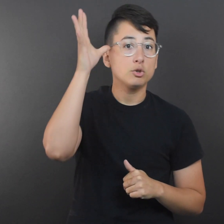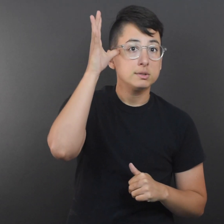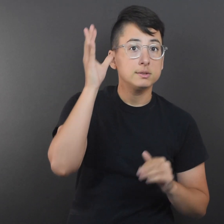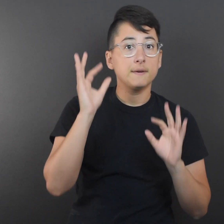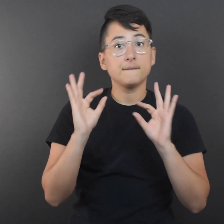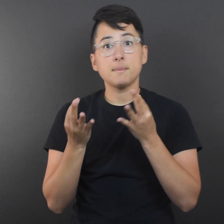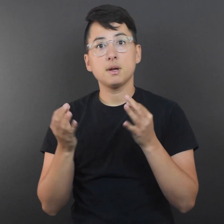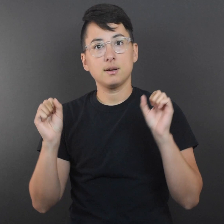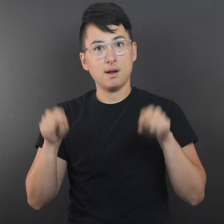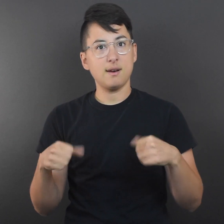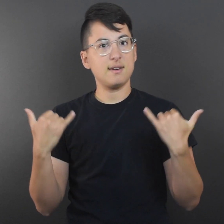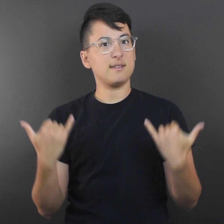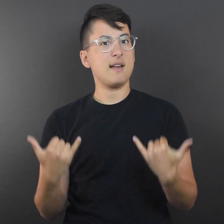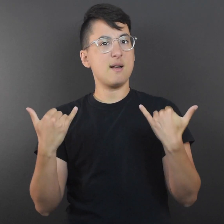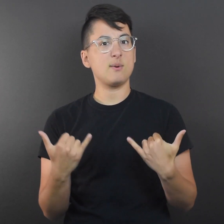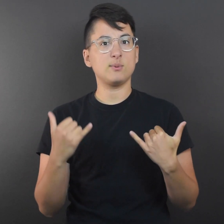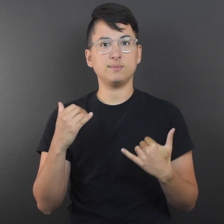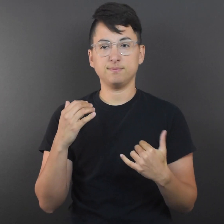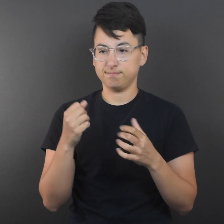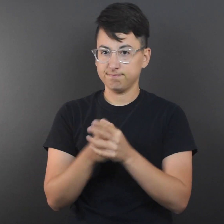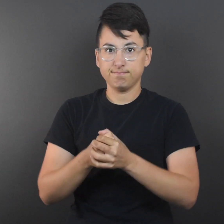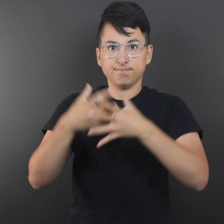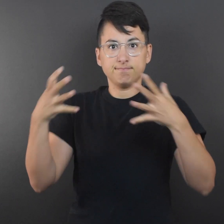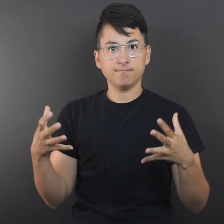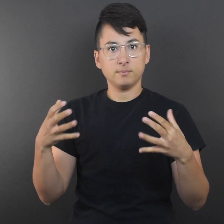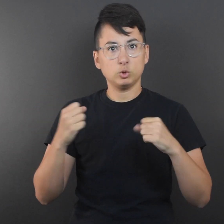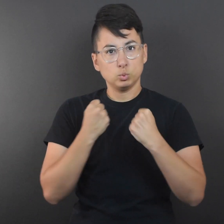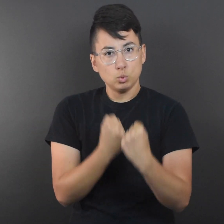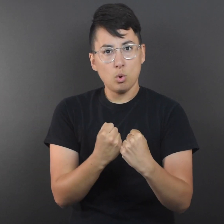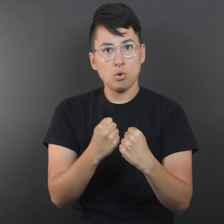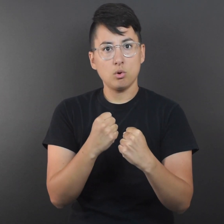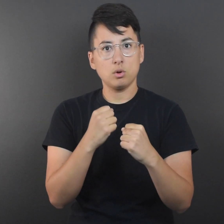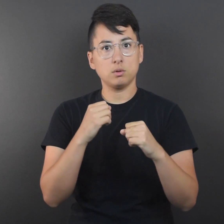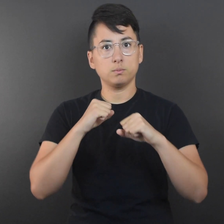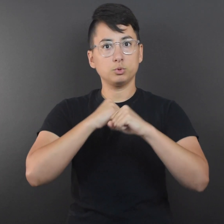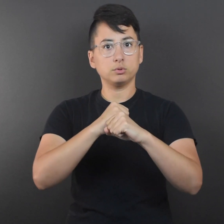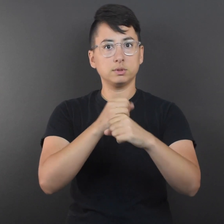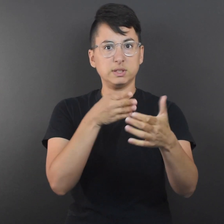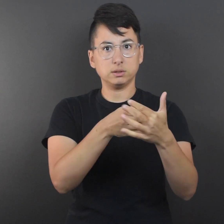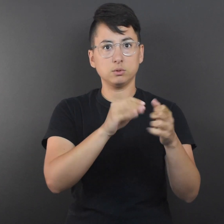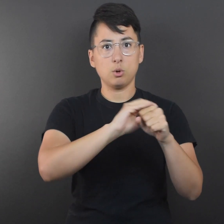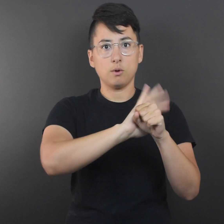extend strong protection against COVID-19 to our youngest children in Minnesota.